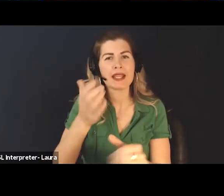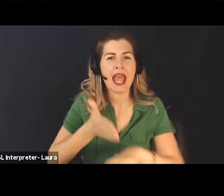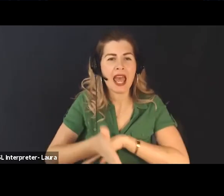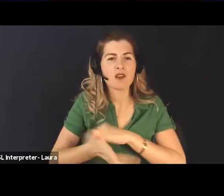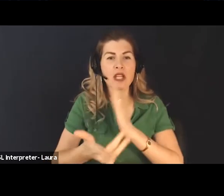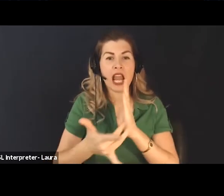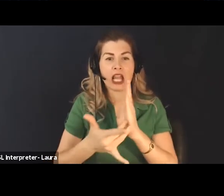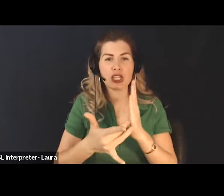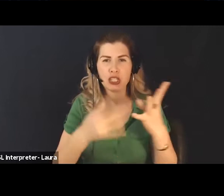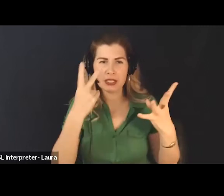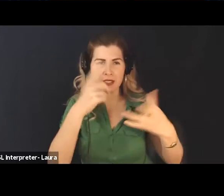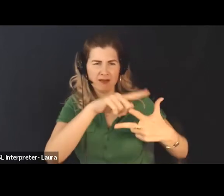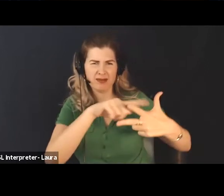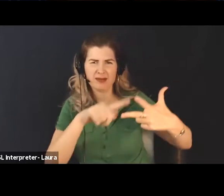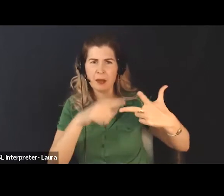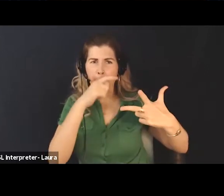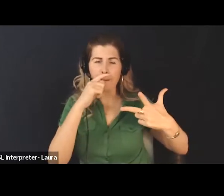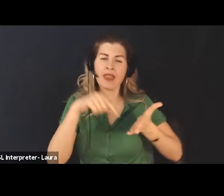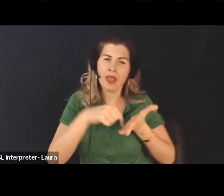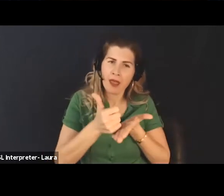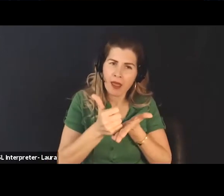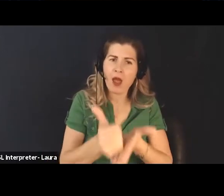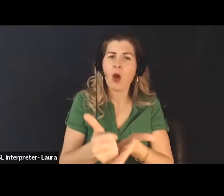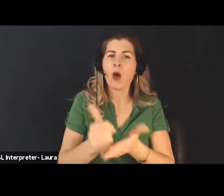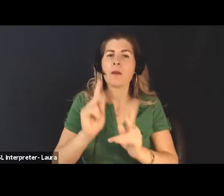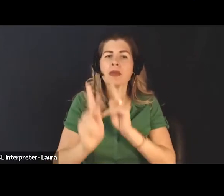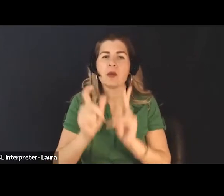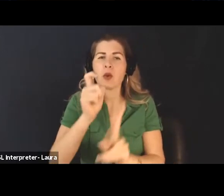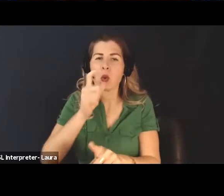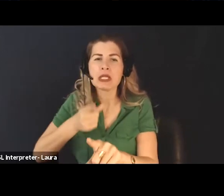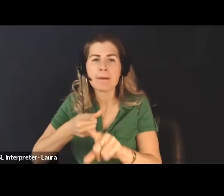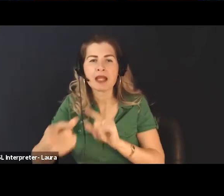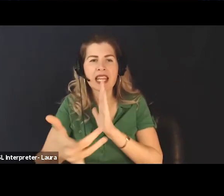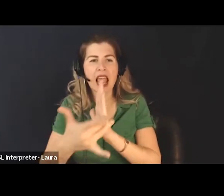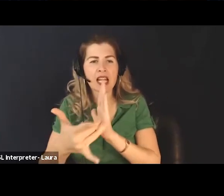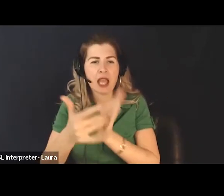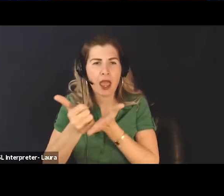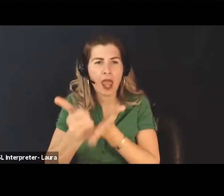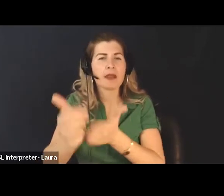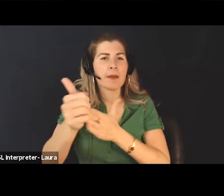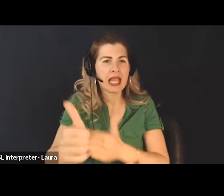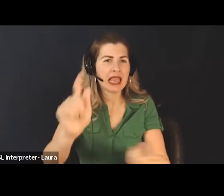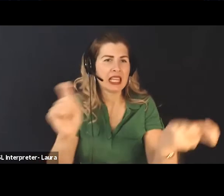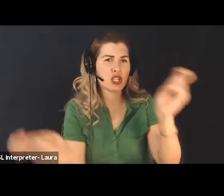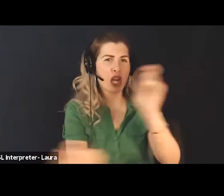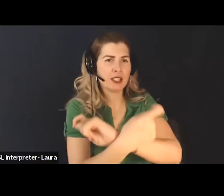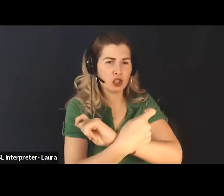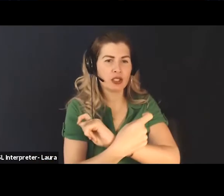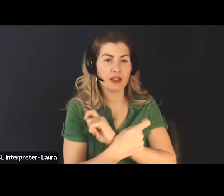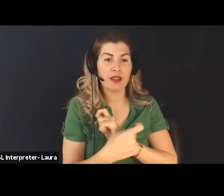lead practices of technologists to build the world's that we need digital, that m is especially strong around looking at how